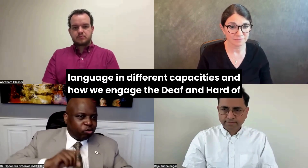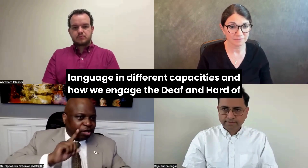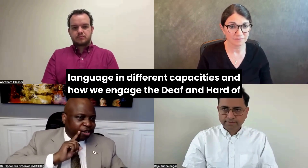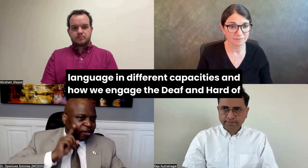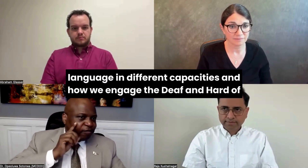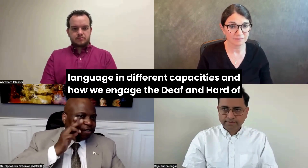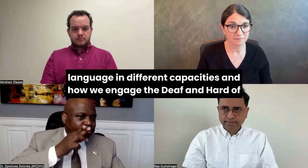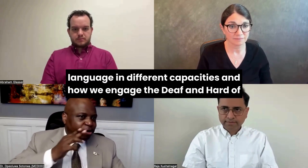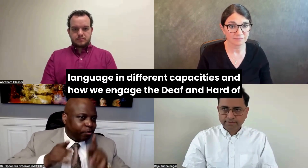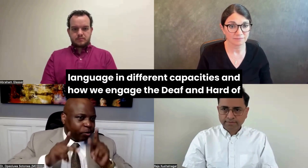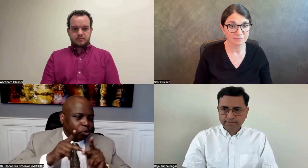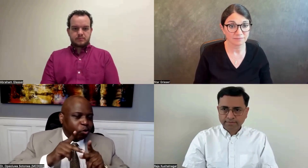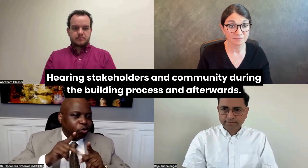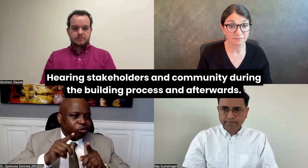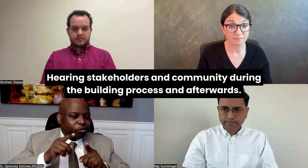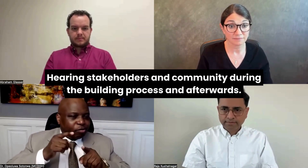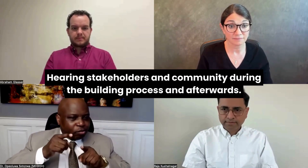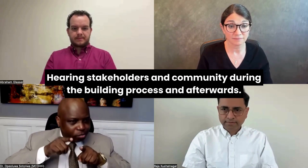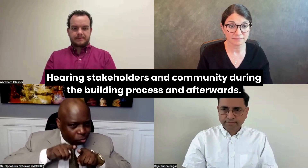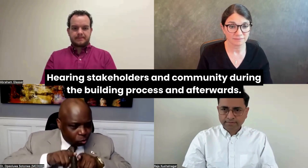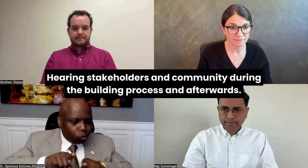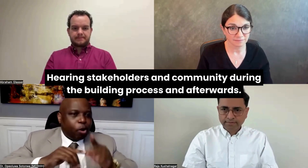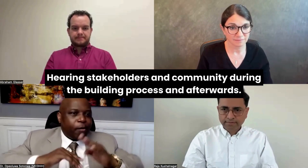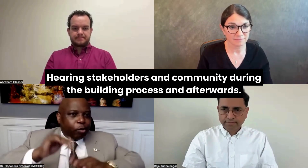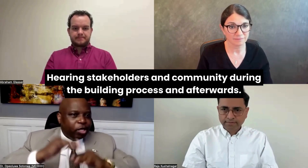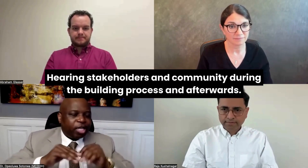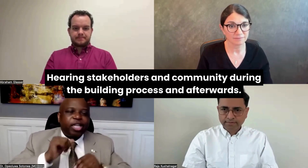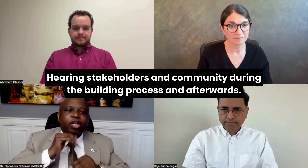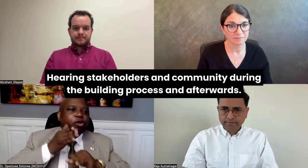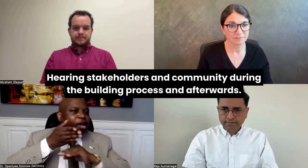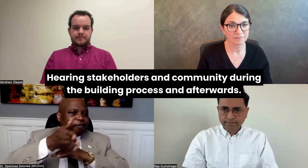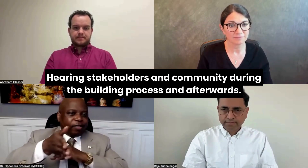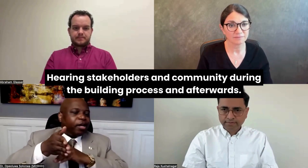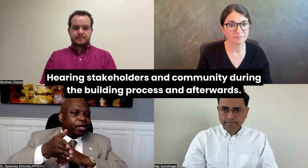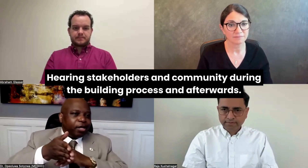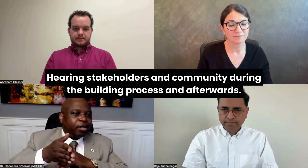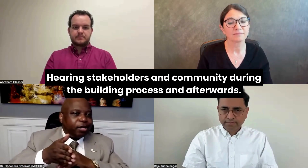Hearing stakeholders and community during the building process and afterwards.